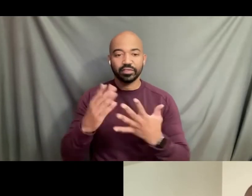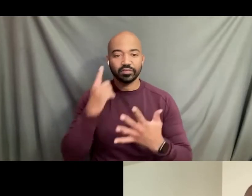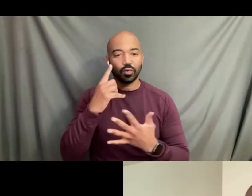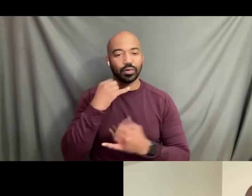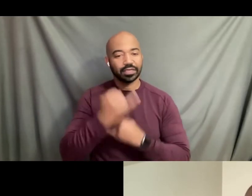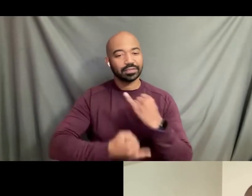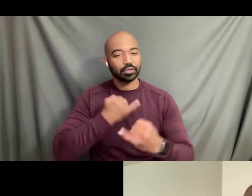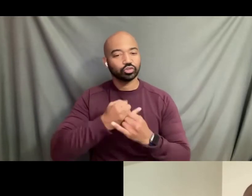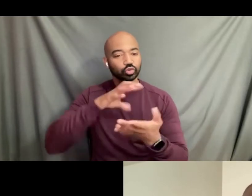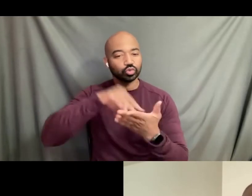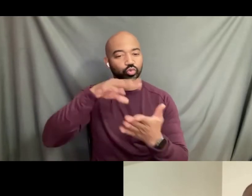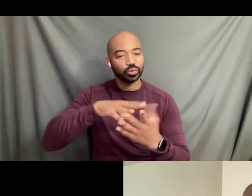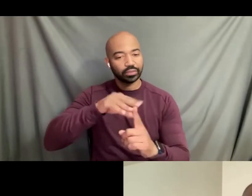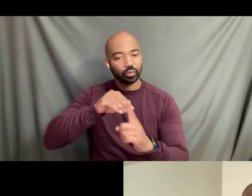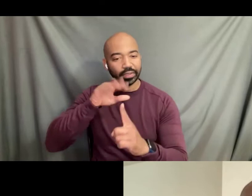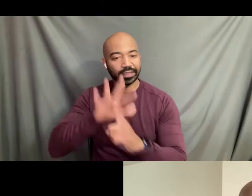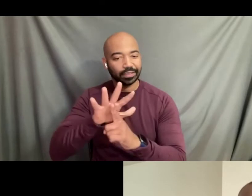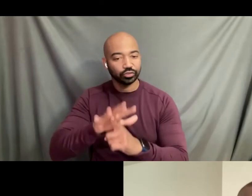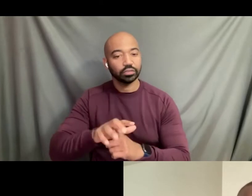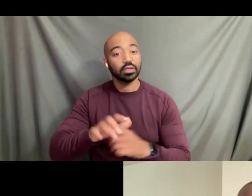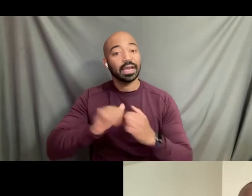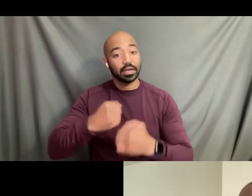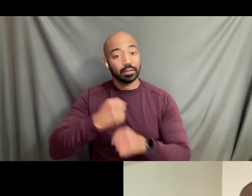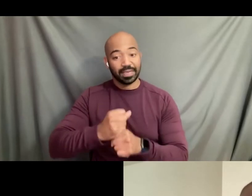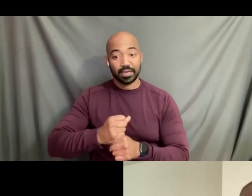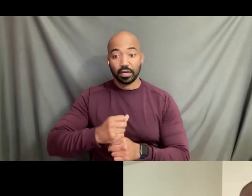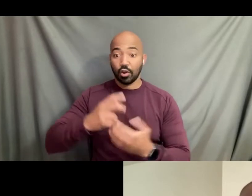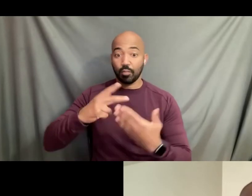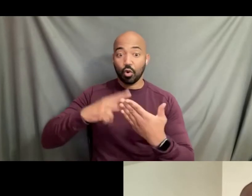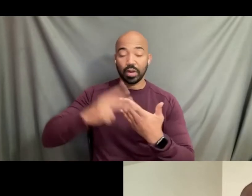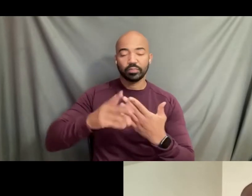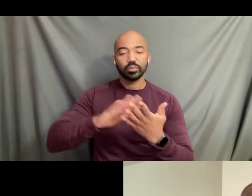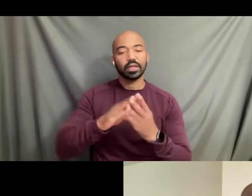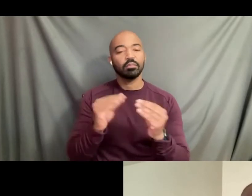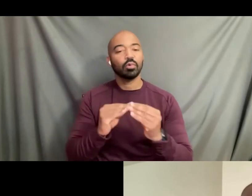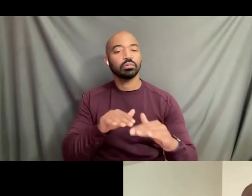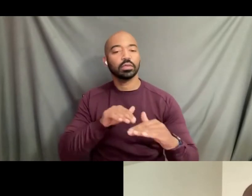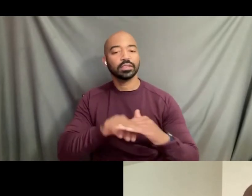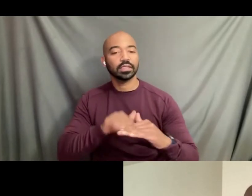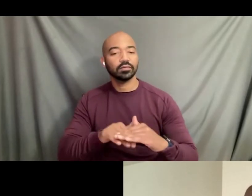specifically how to make these programs accessible, inclusive of and welcoming